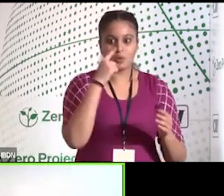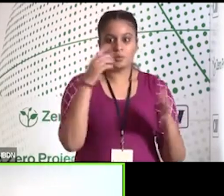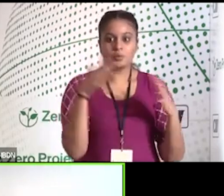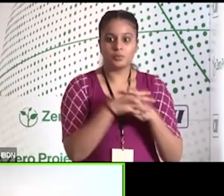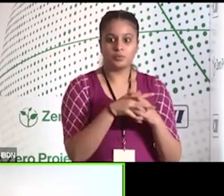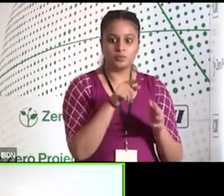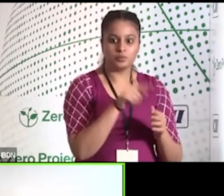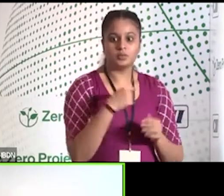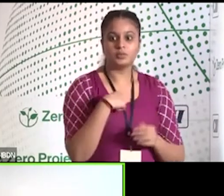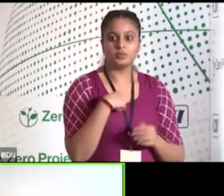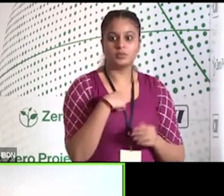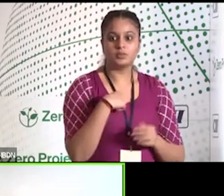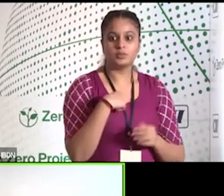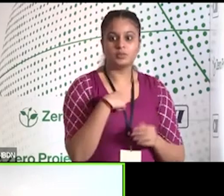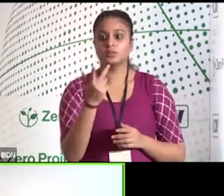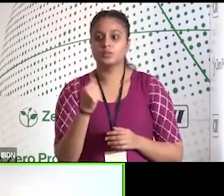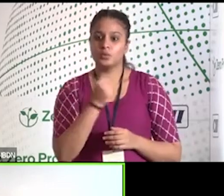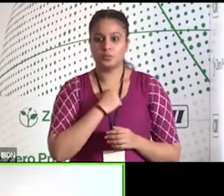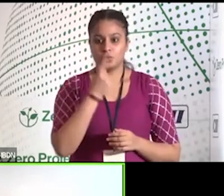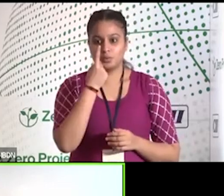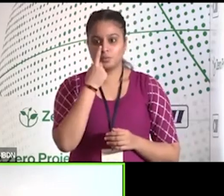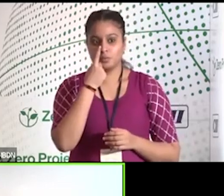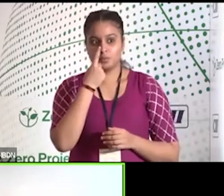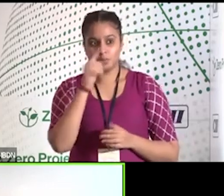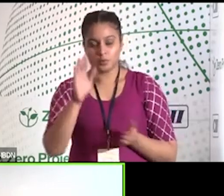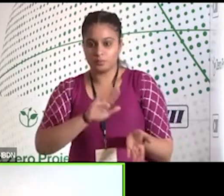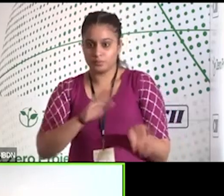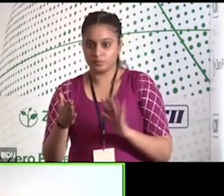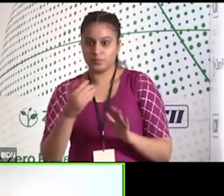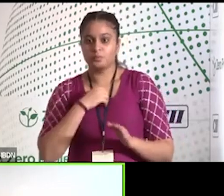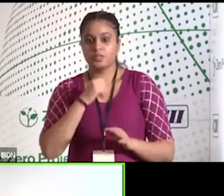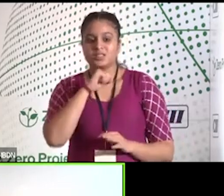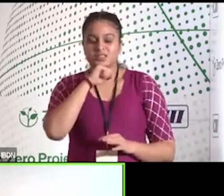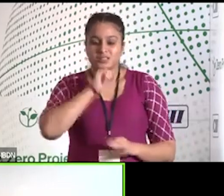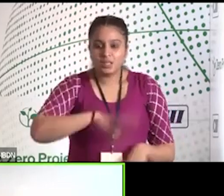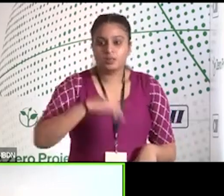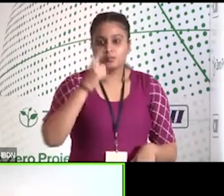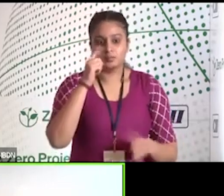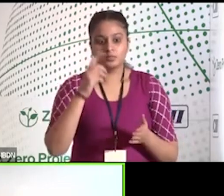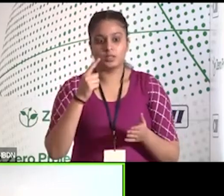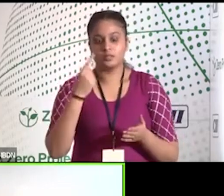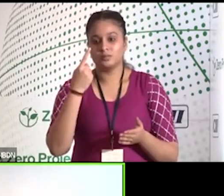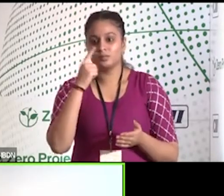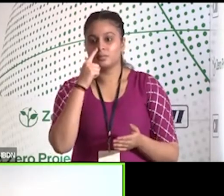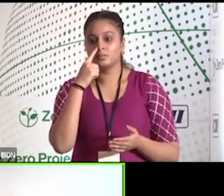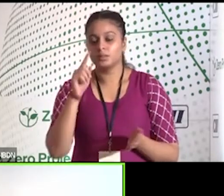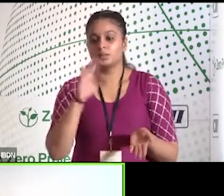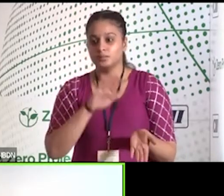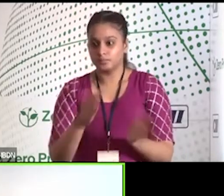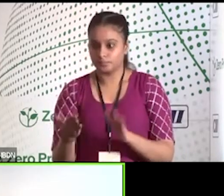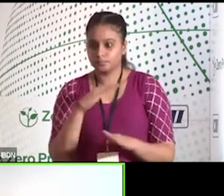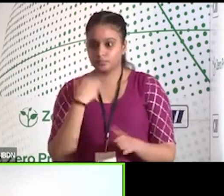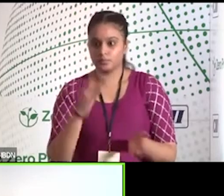that, you know, I lost my mom in a very early age. And from that time I was, well, you know,